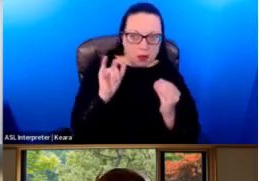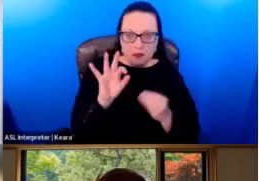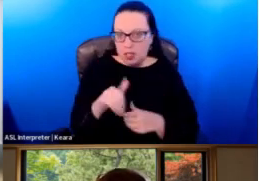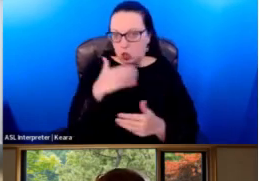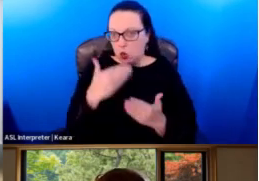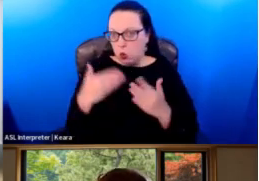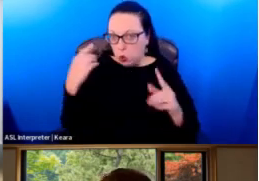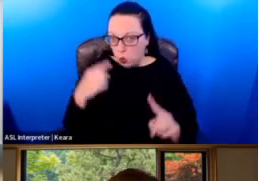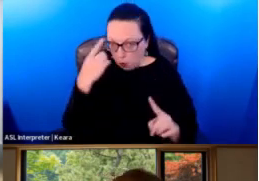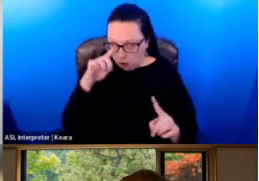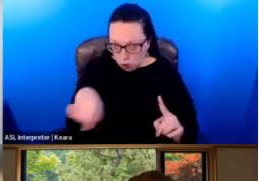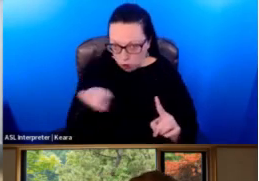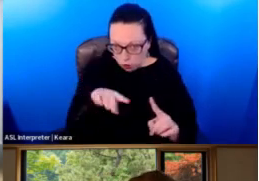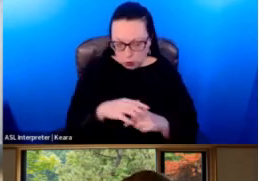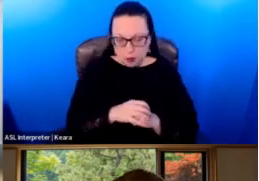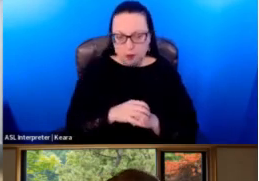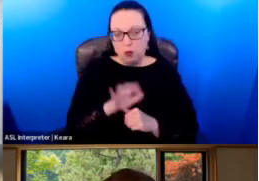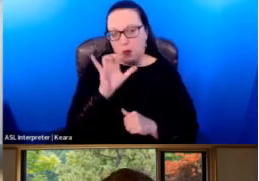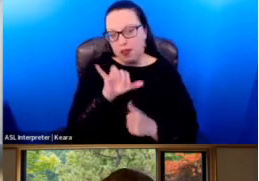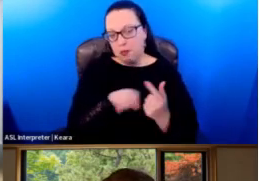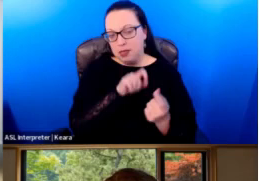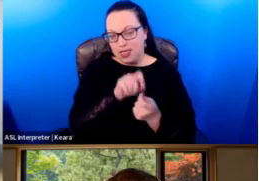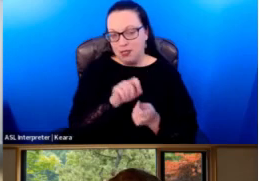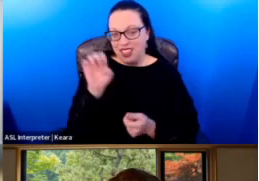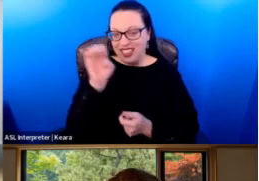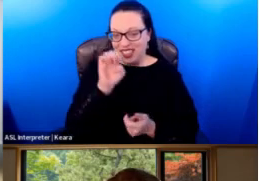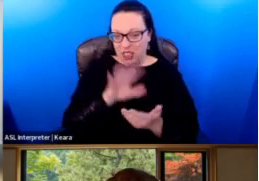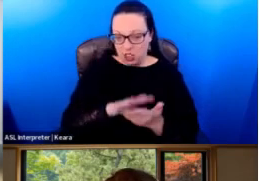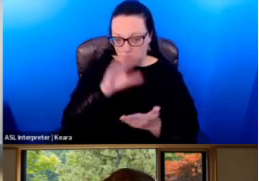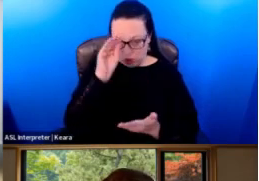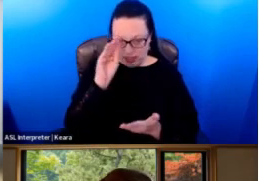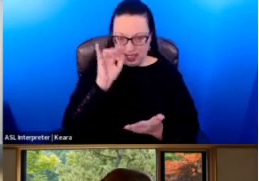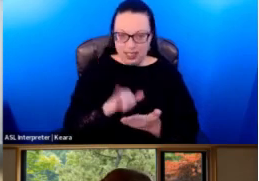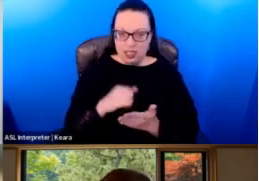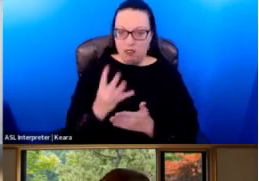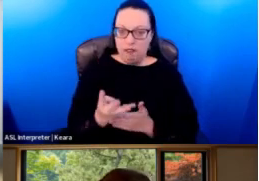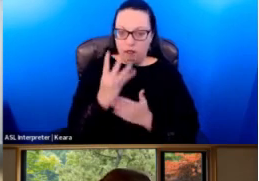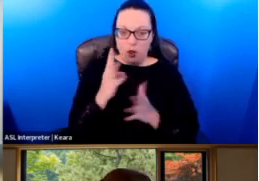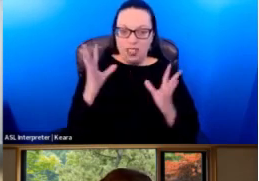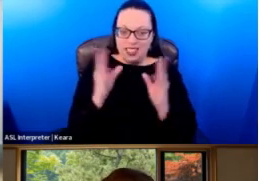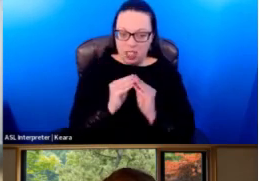them. But this specific e-learning community is a four session learning community that